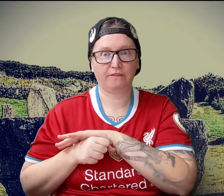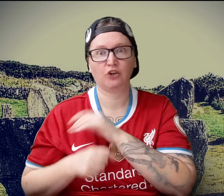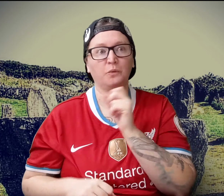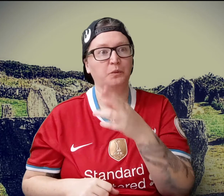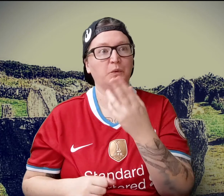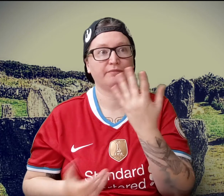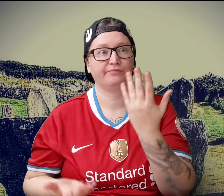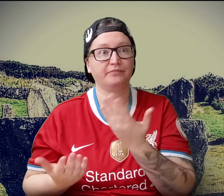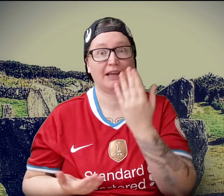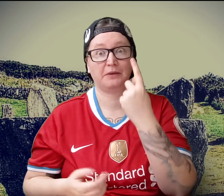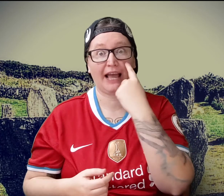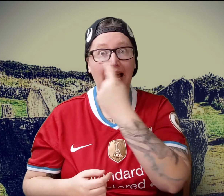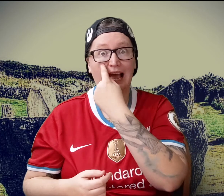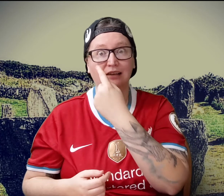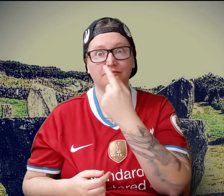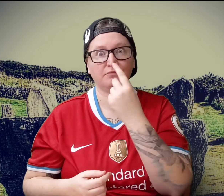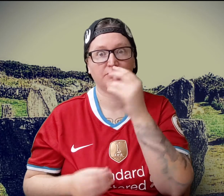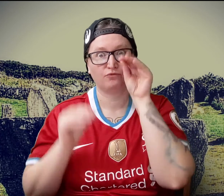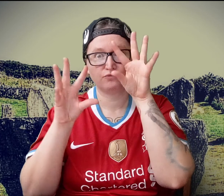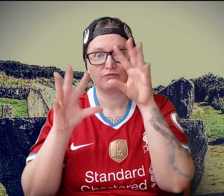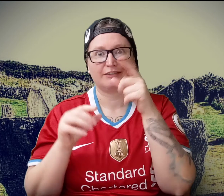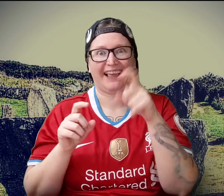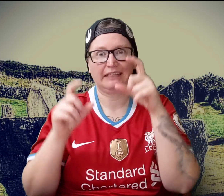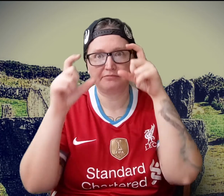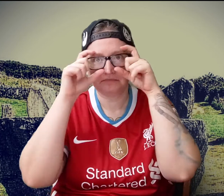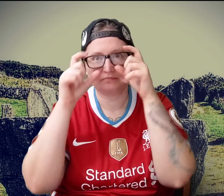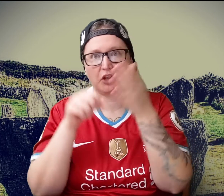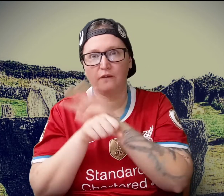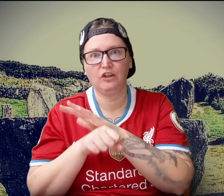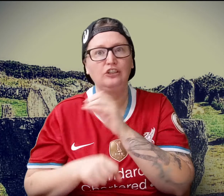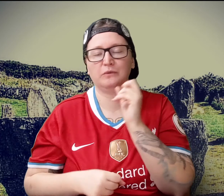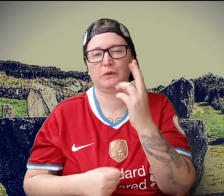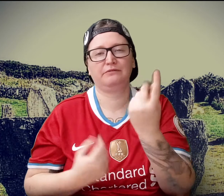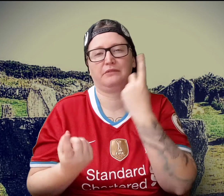clawed hand or it's covered or maybe your eyes are really bright and you have to cover them